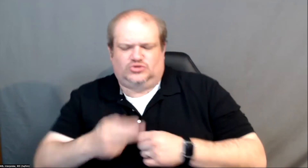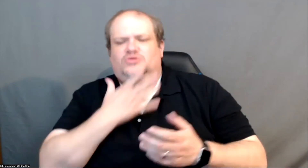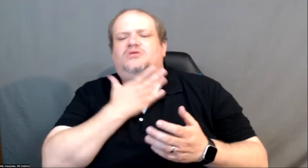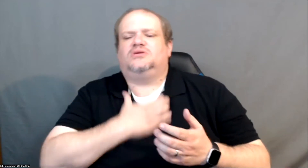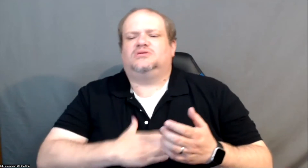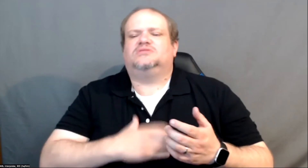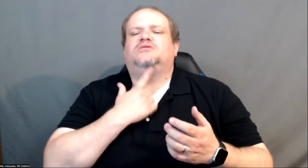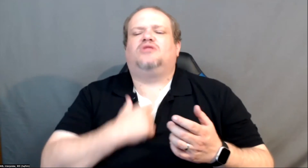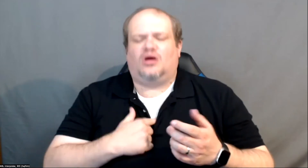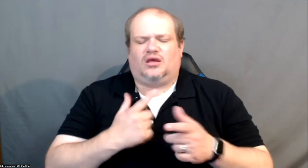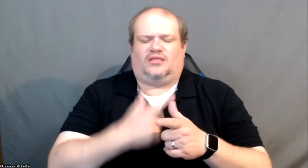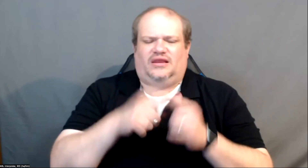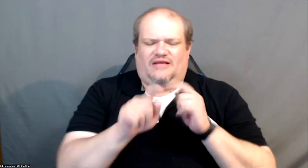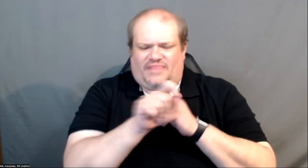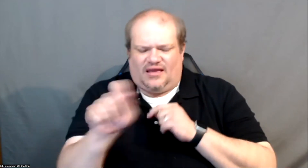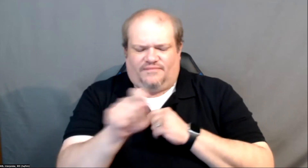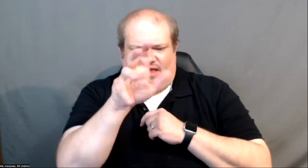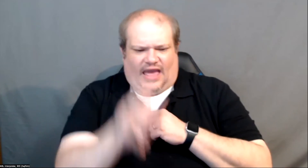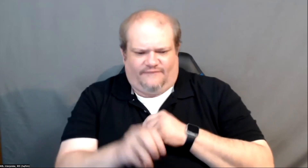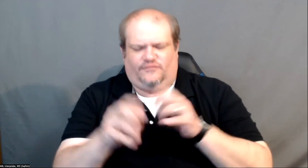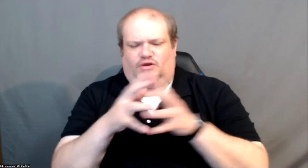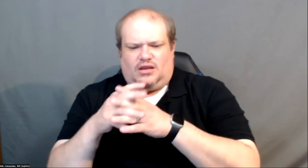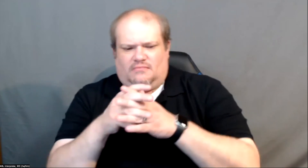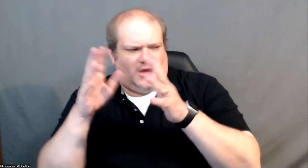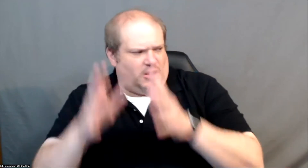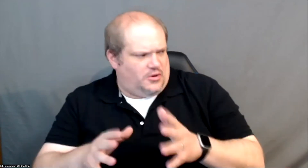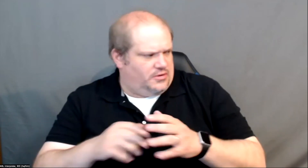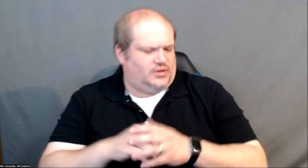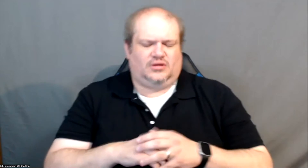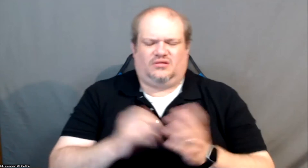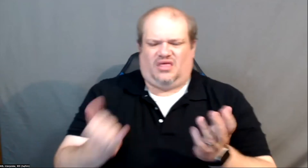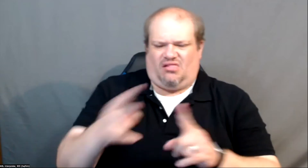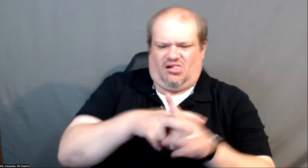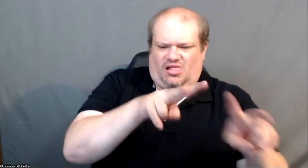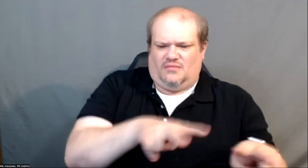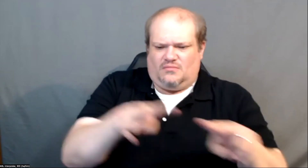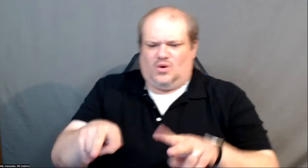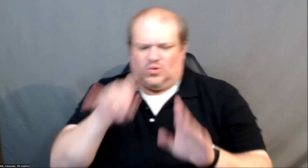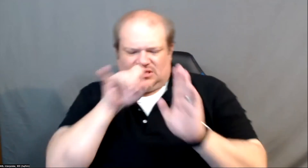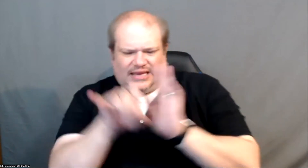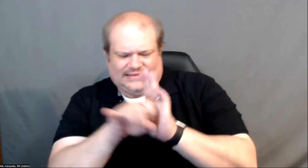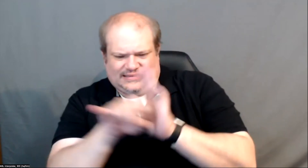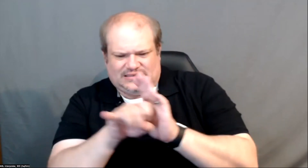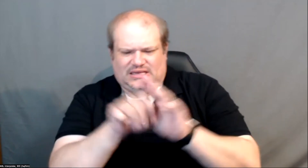The hyphen between African-American. Super imposed identity. I surrender a piece of